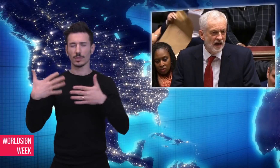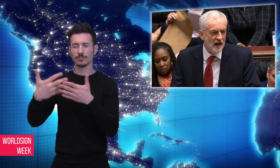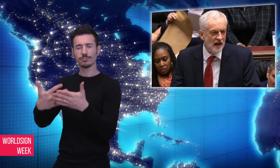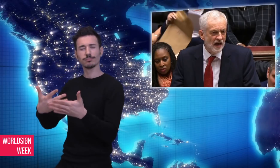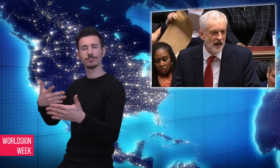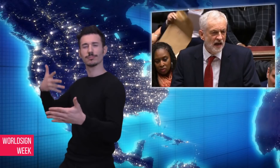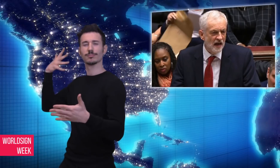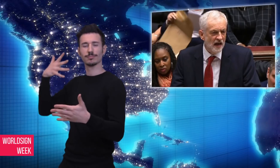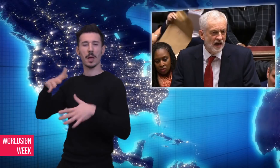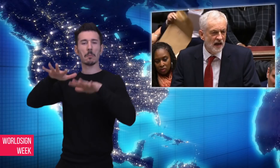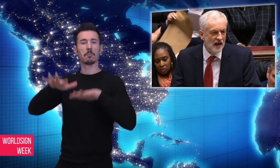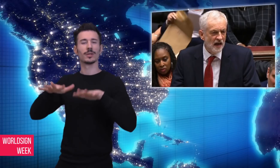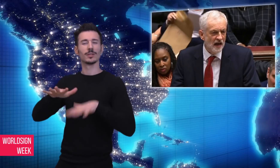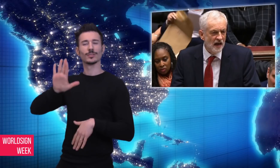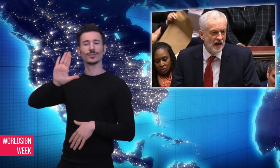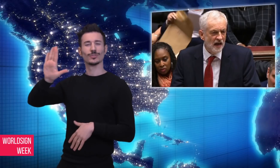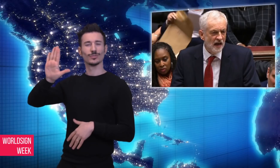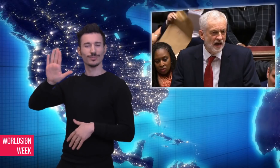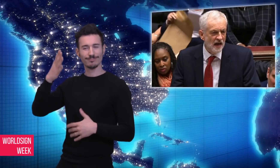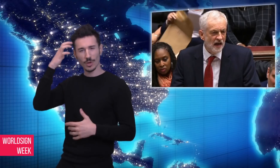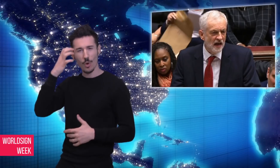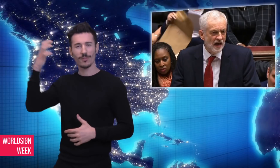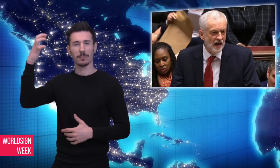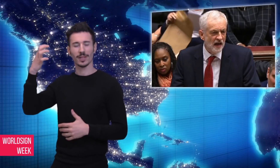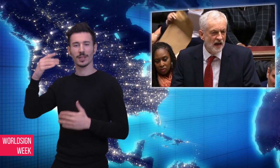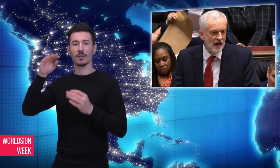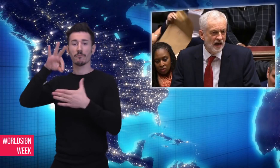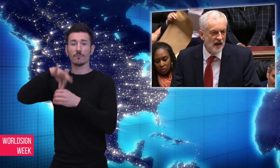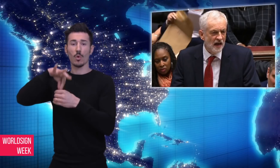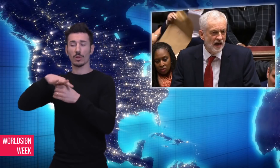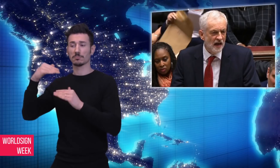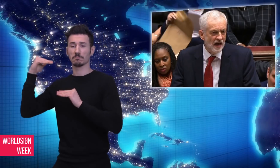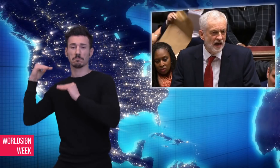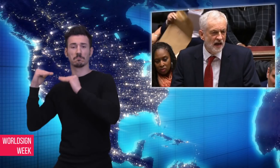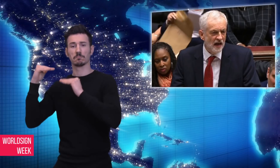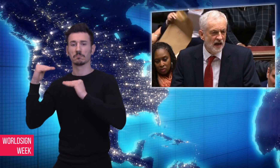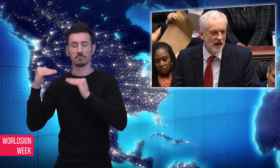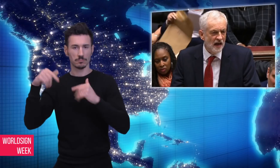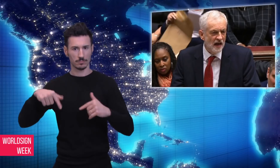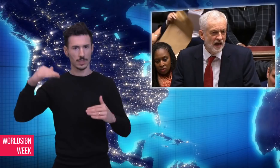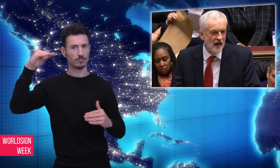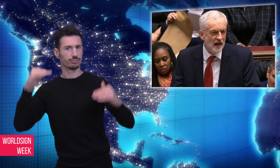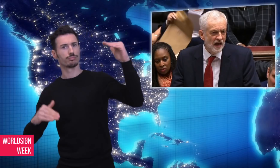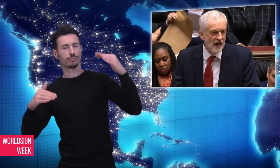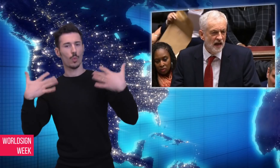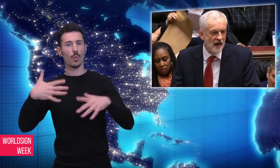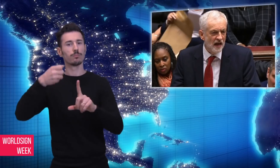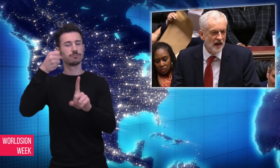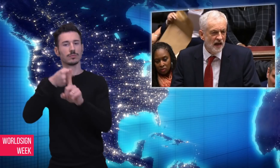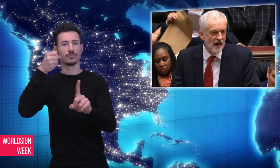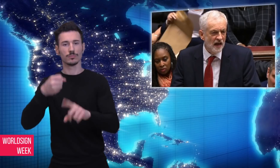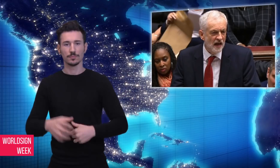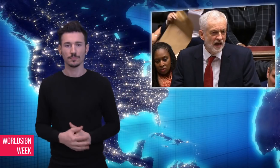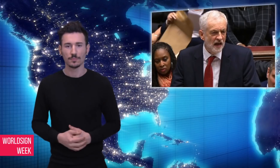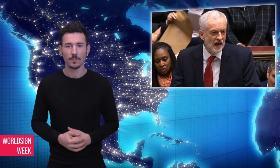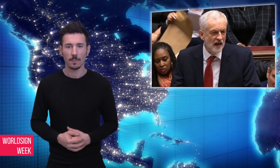the biggest defeat in the House of Commons in modern British history.